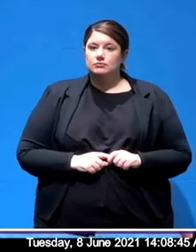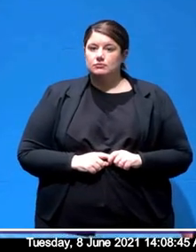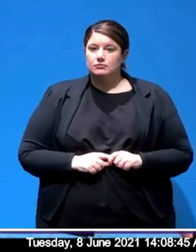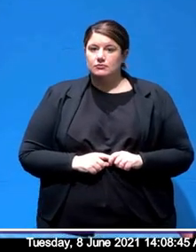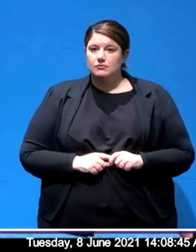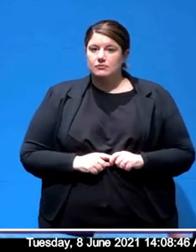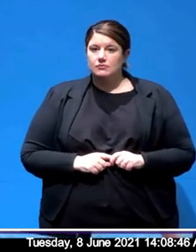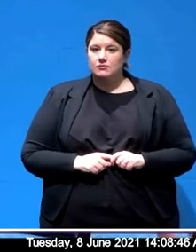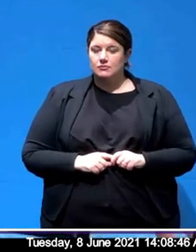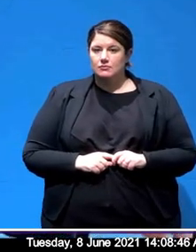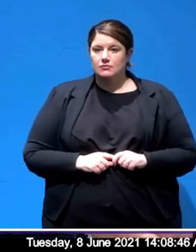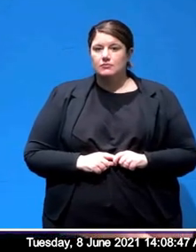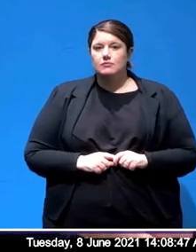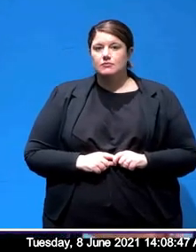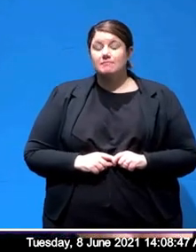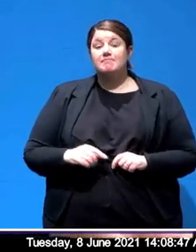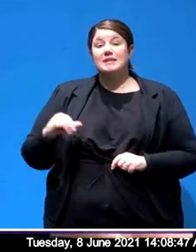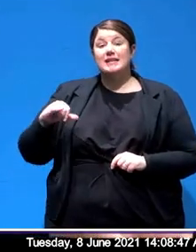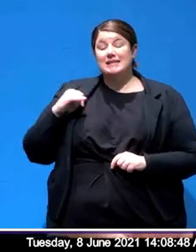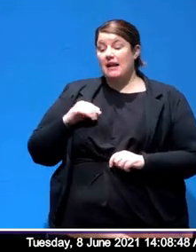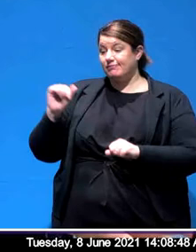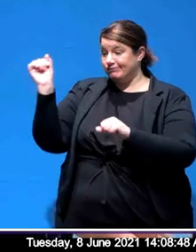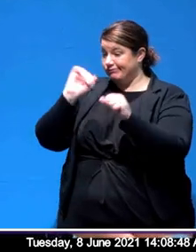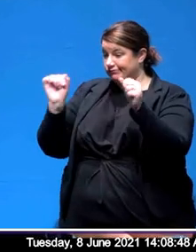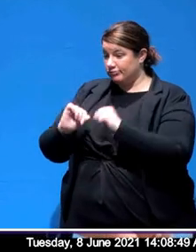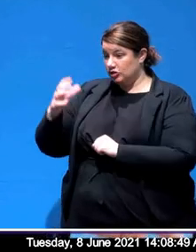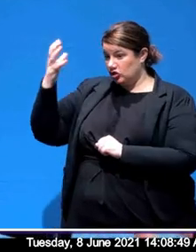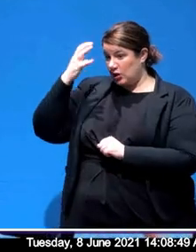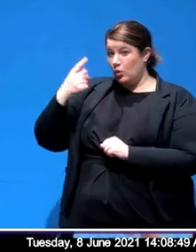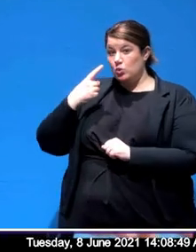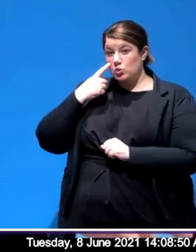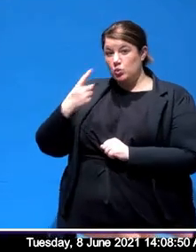Staff was giving client a shower, noticed he had a medium [size] bruise